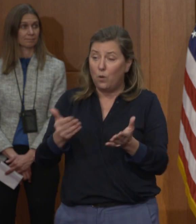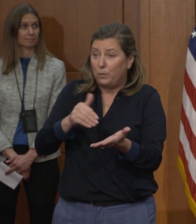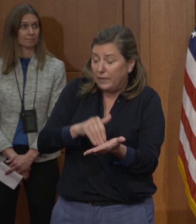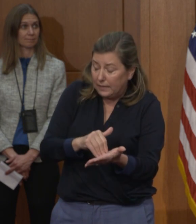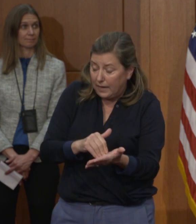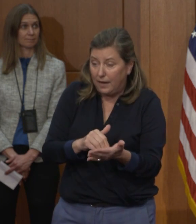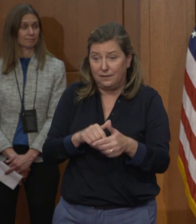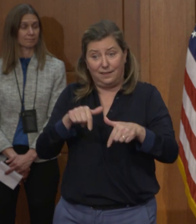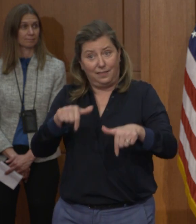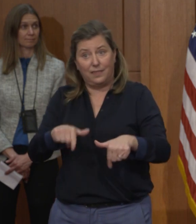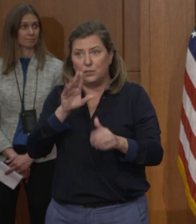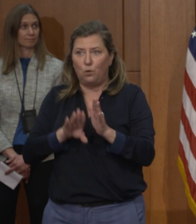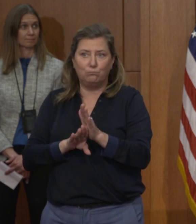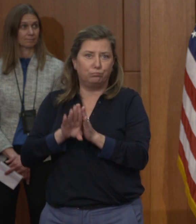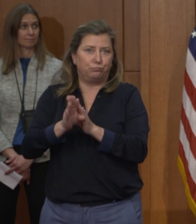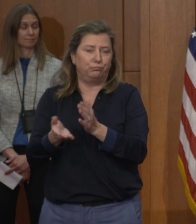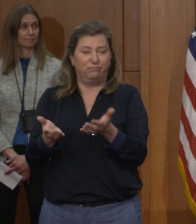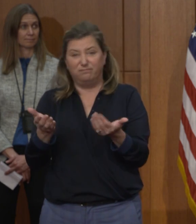last mile, it's really the, the first mile getting the patient, uh,